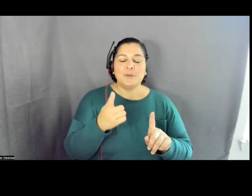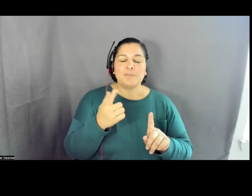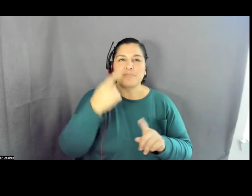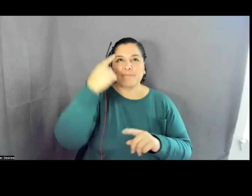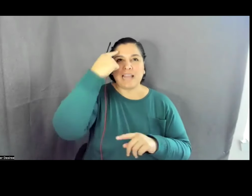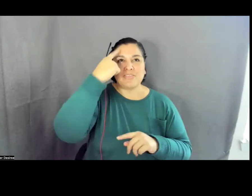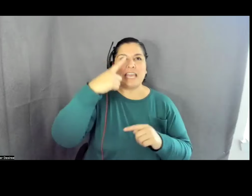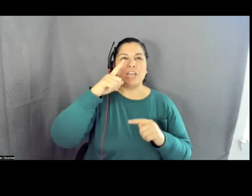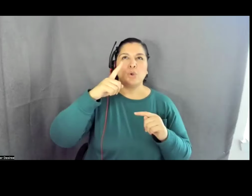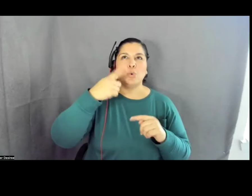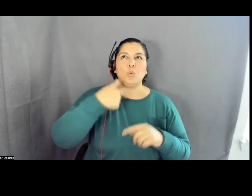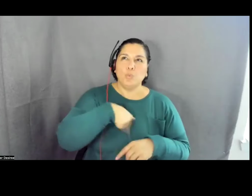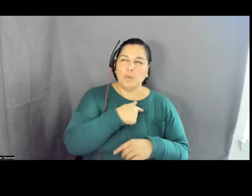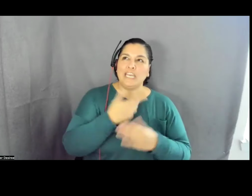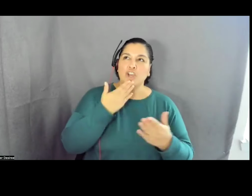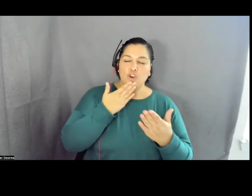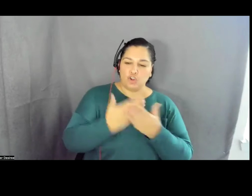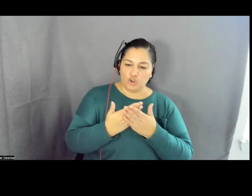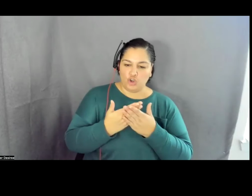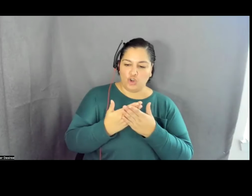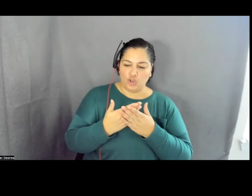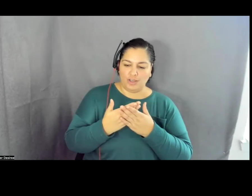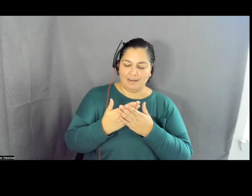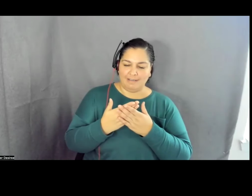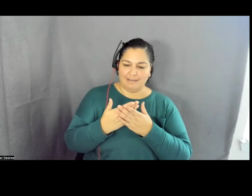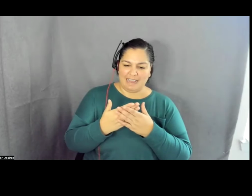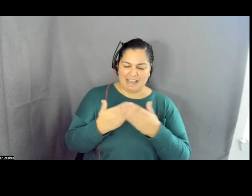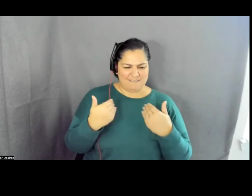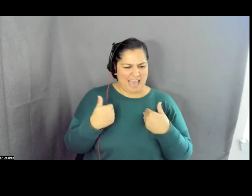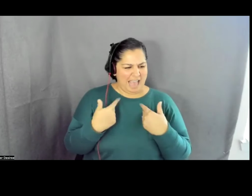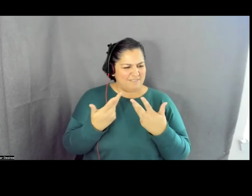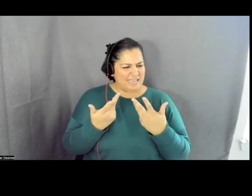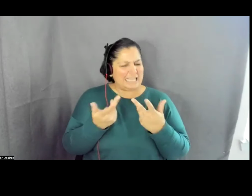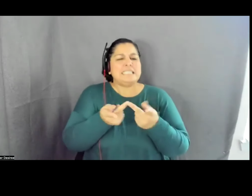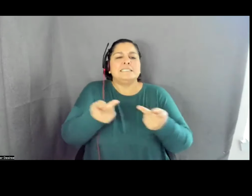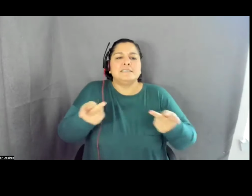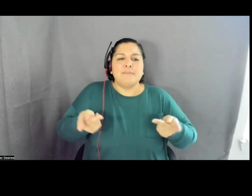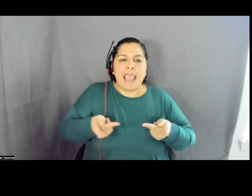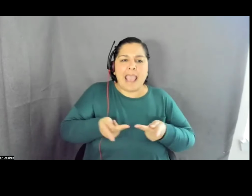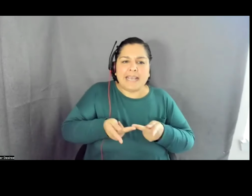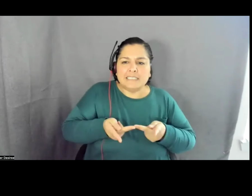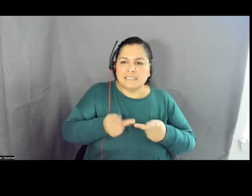pretty good at creating a certain kind of space for people to come together and use their imaginations together and,